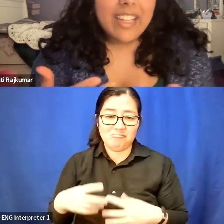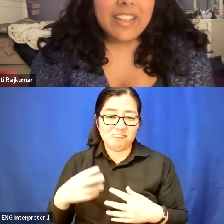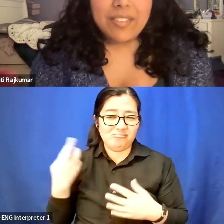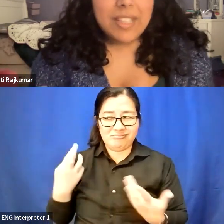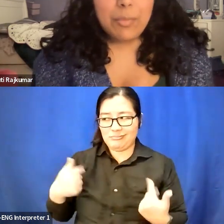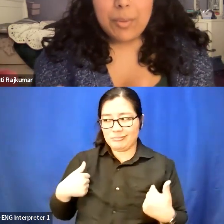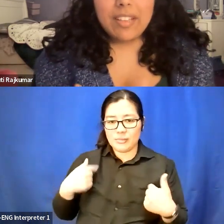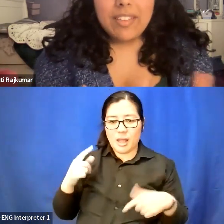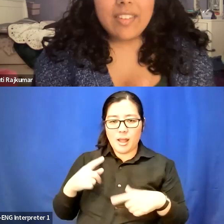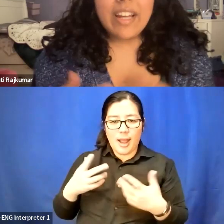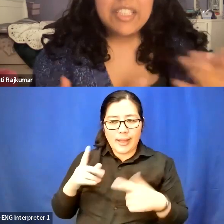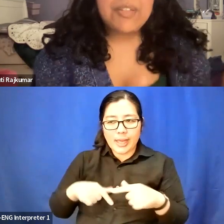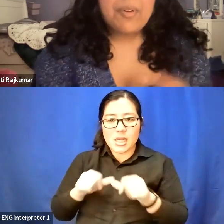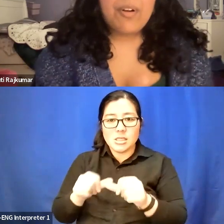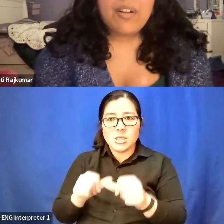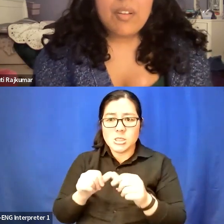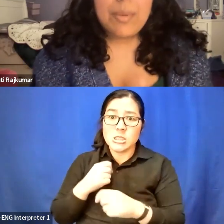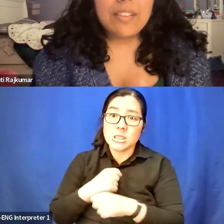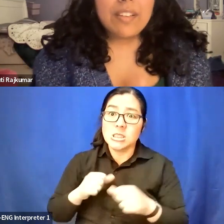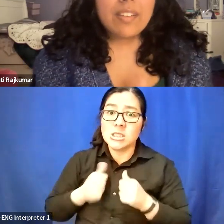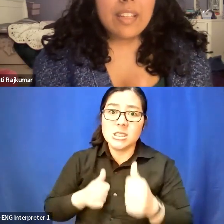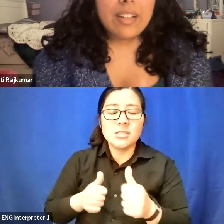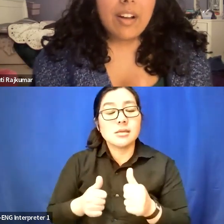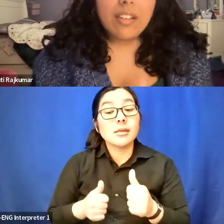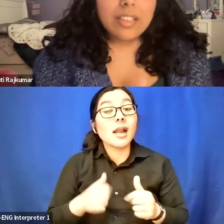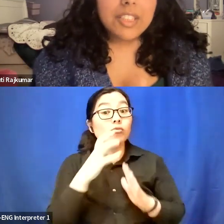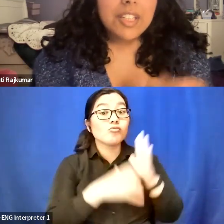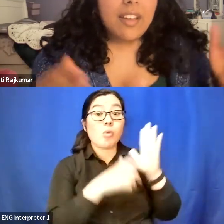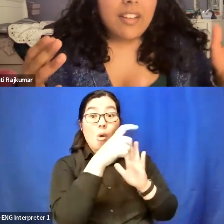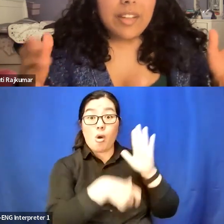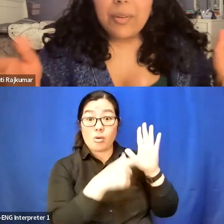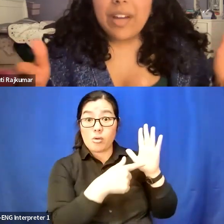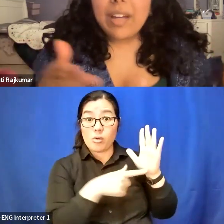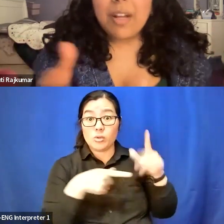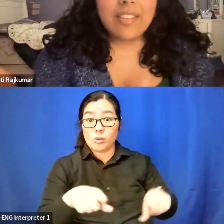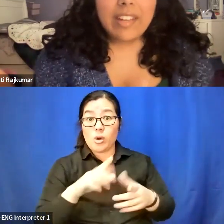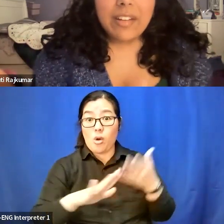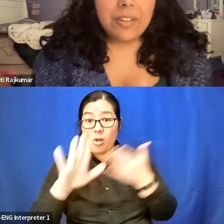I can't keep doing this. And I actually wrote an article about this in college titled I am not the standard,